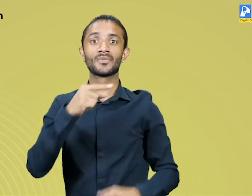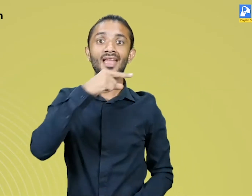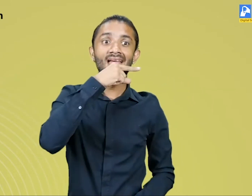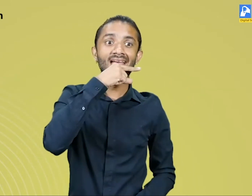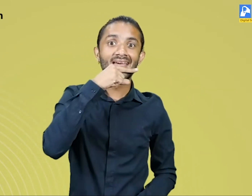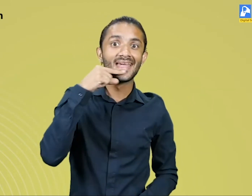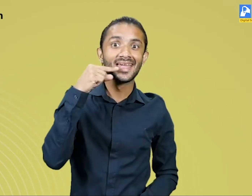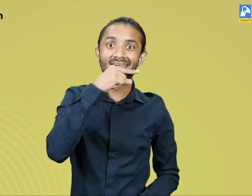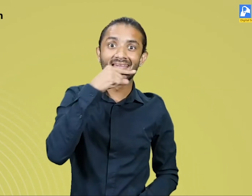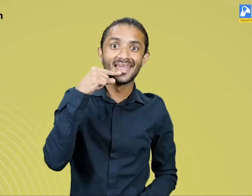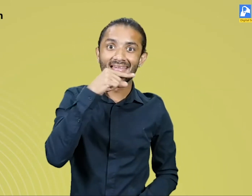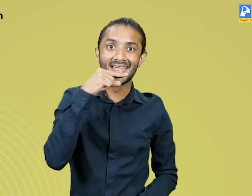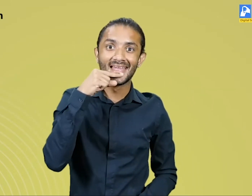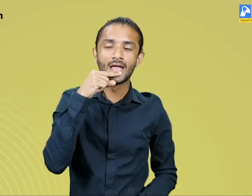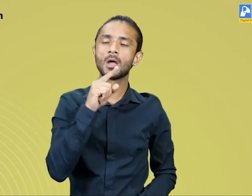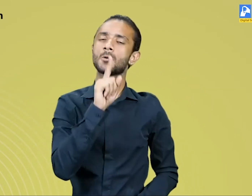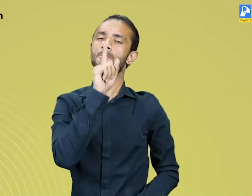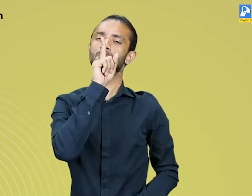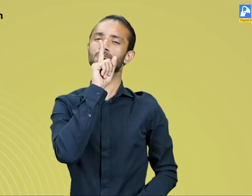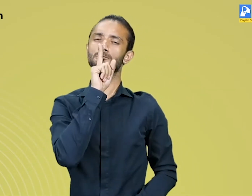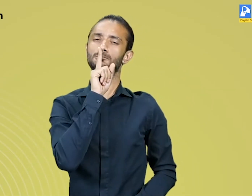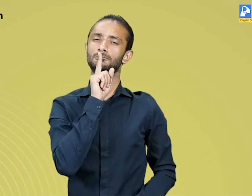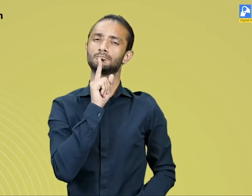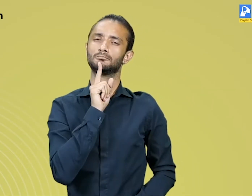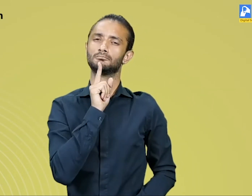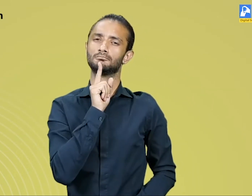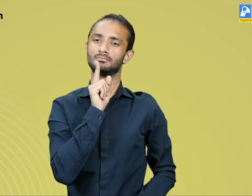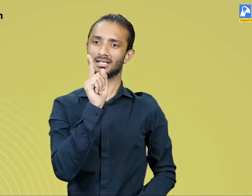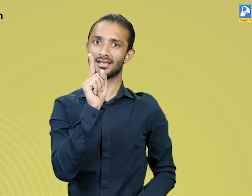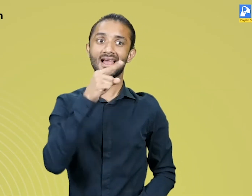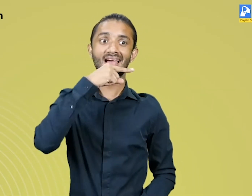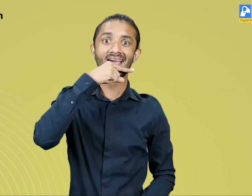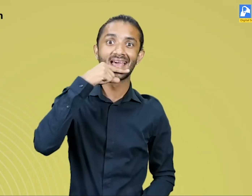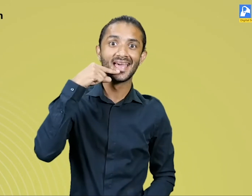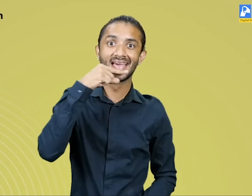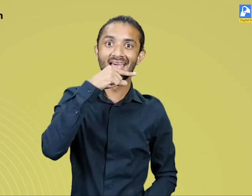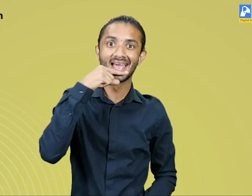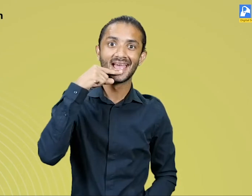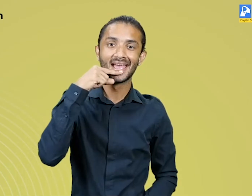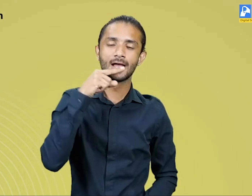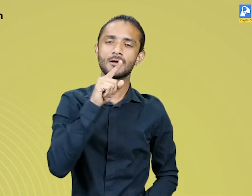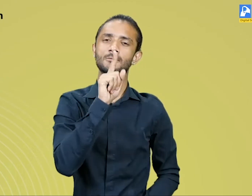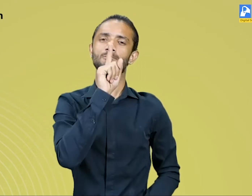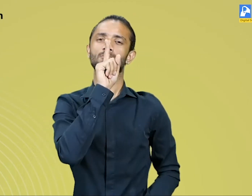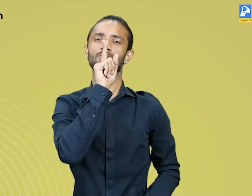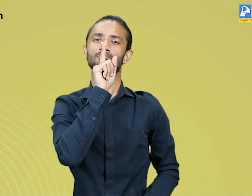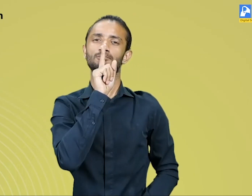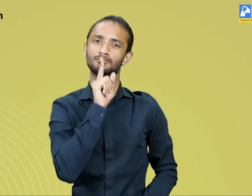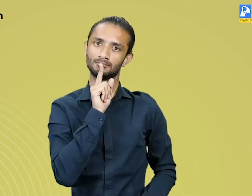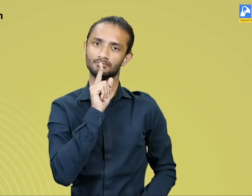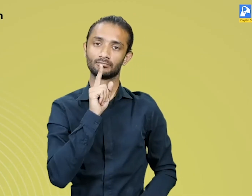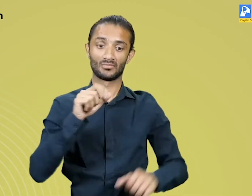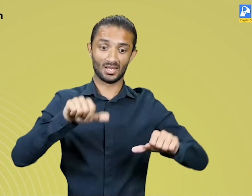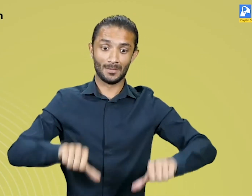'Red' and 'Quiet',